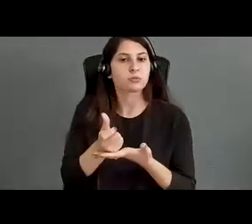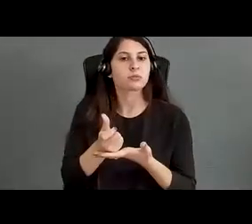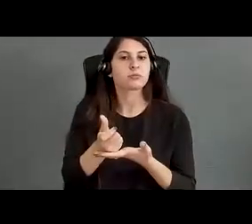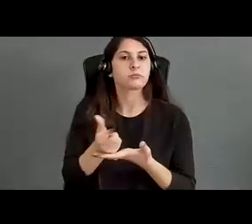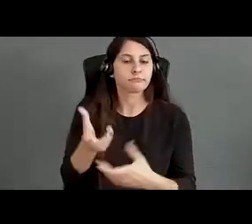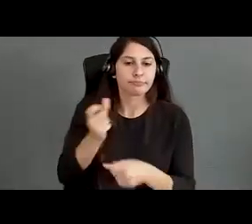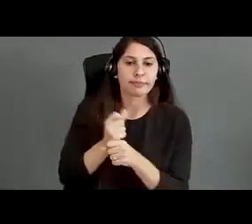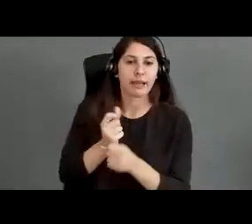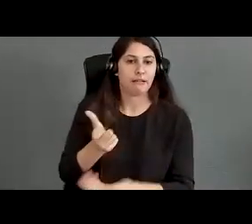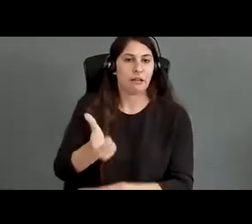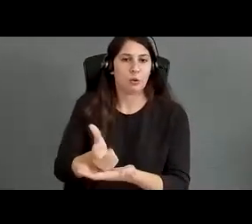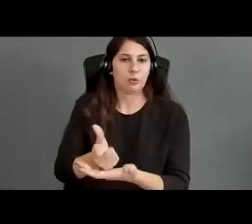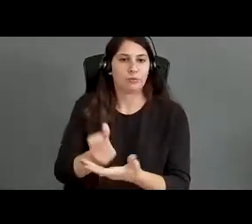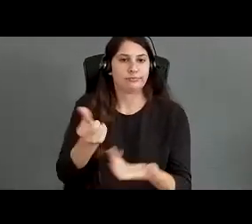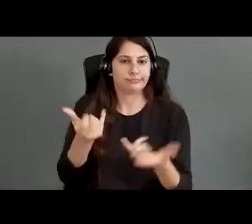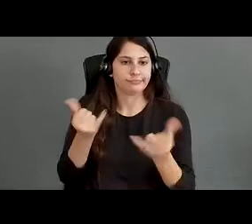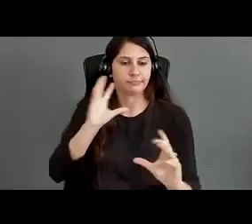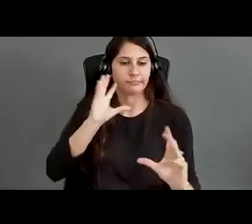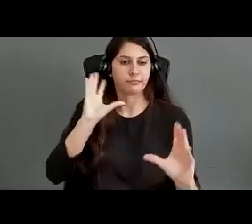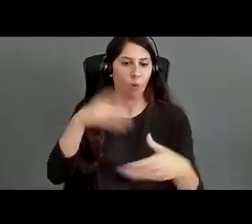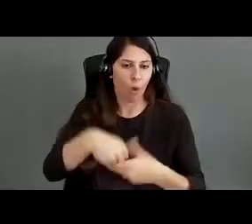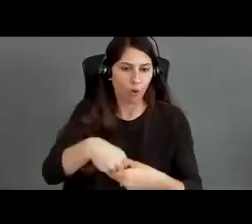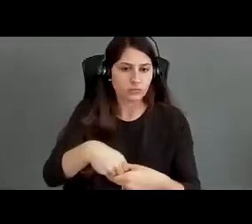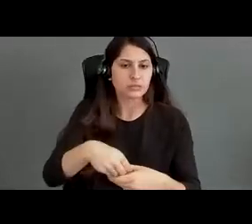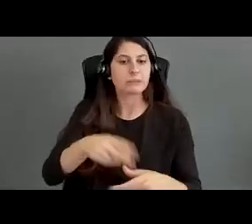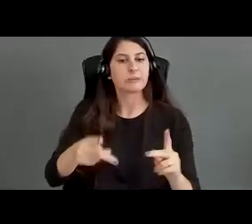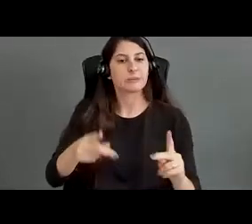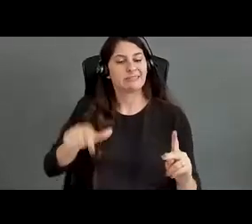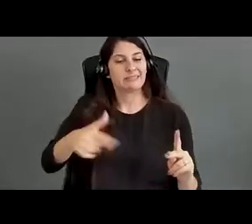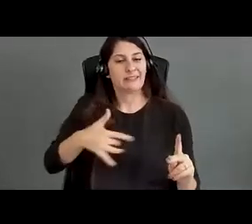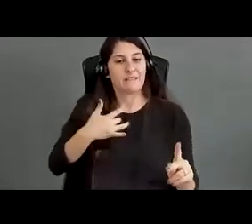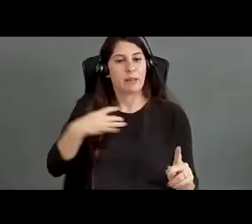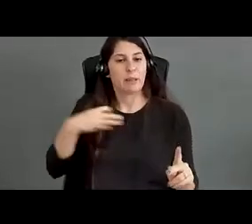People have to feel like they're benefiting, they have to feel valued,